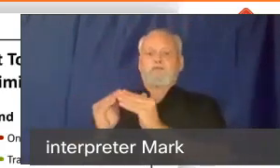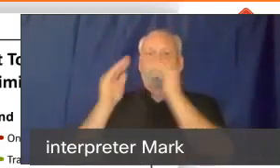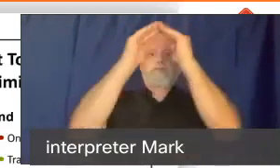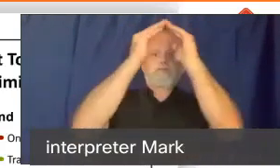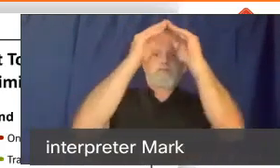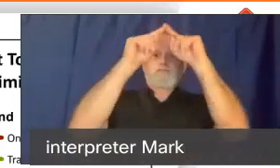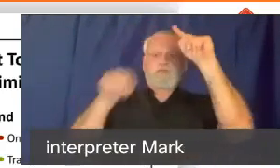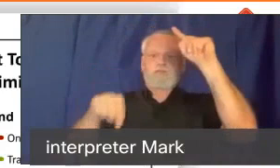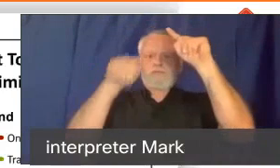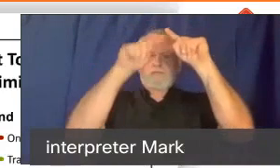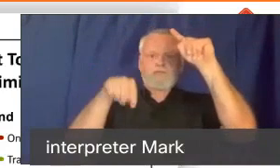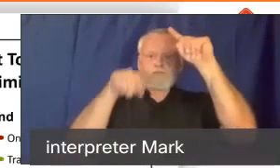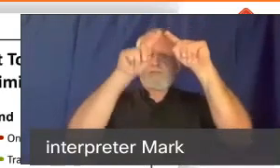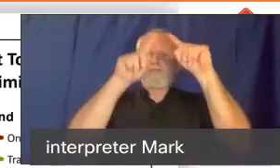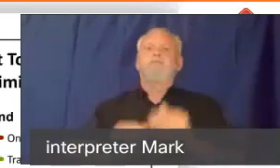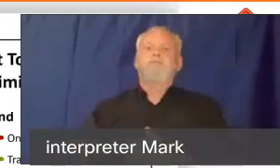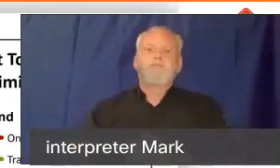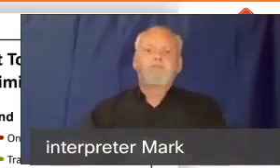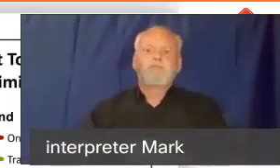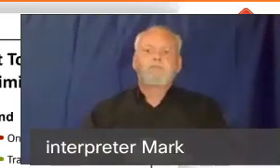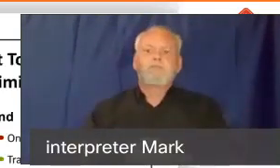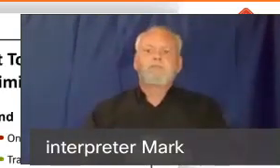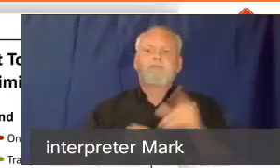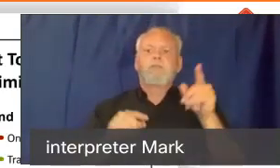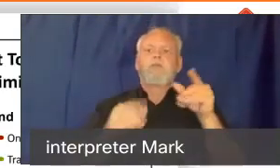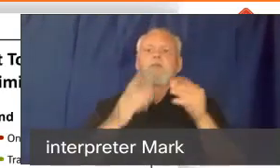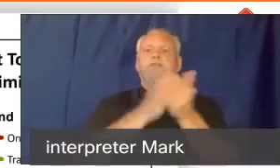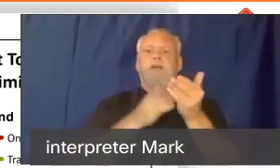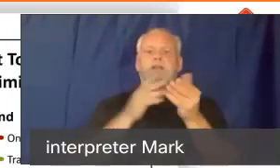That section and the section will be tray will be like.